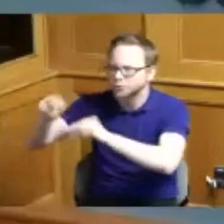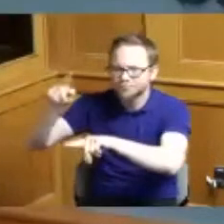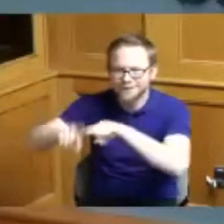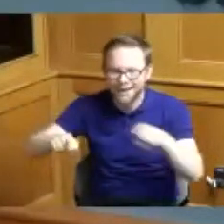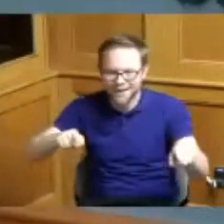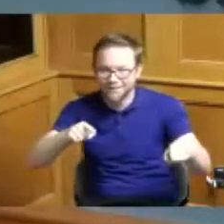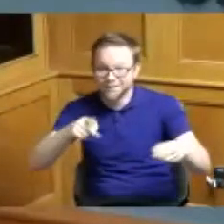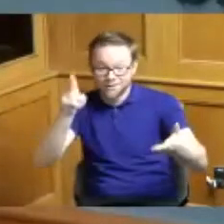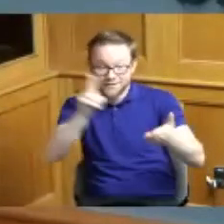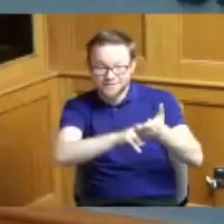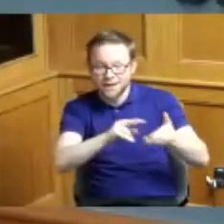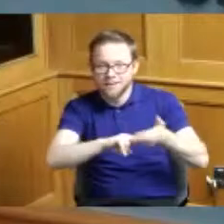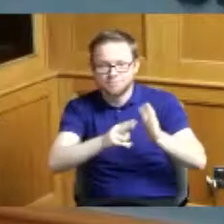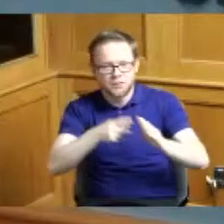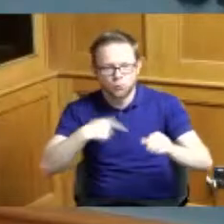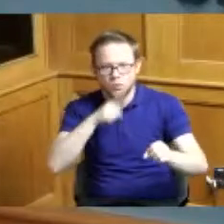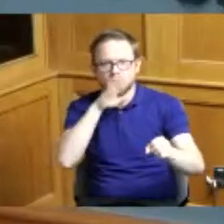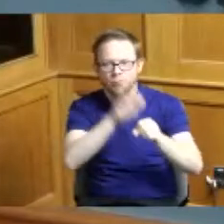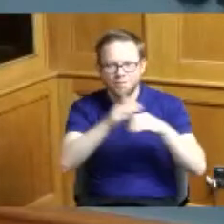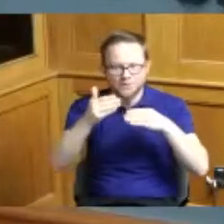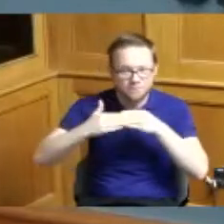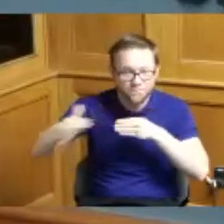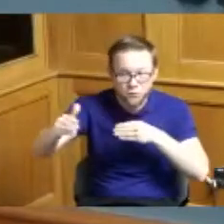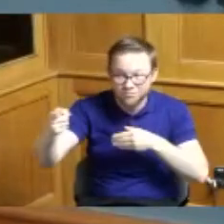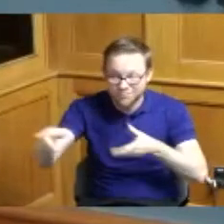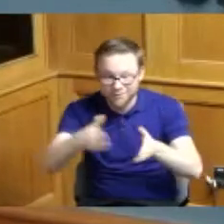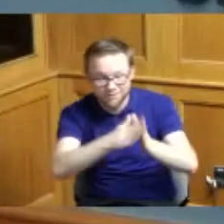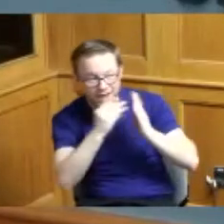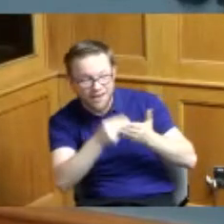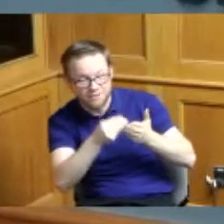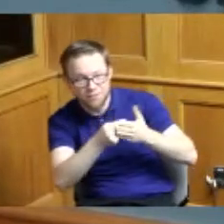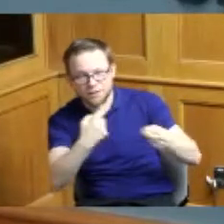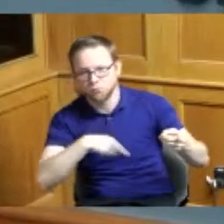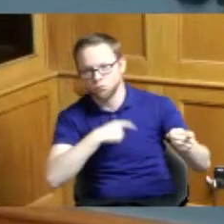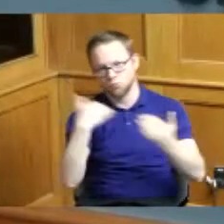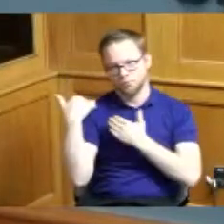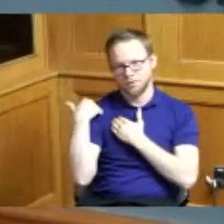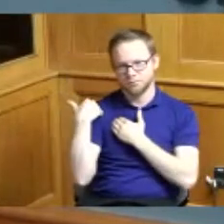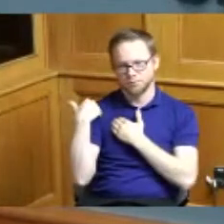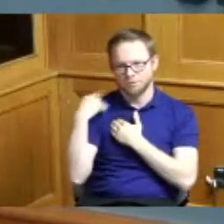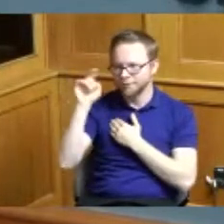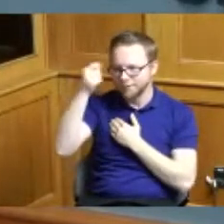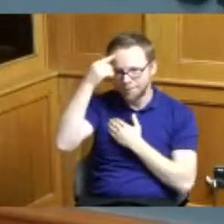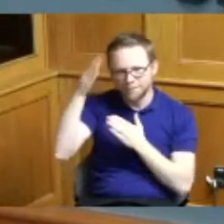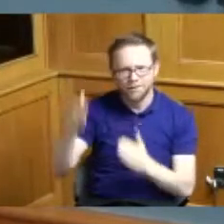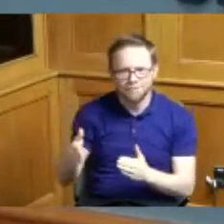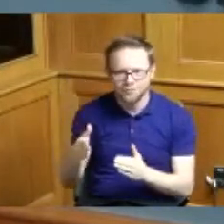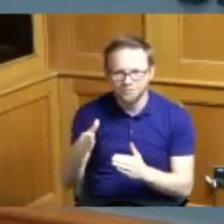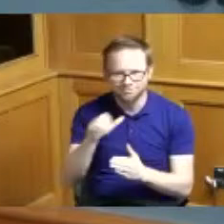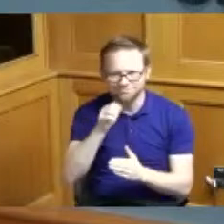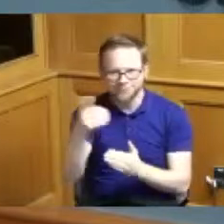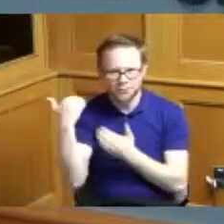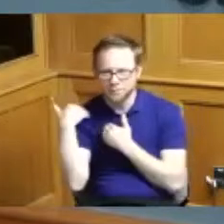Kentucky's not on the hook the governor's not on the hook business community don't have to sign it